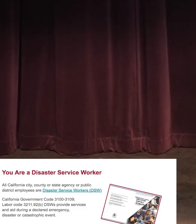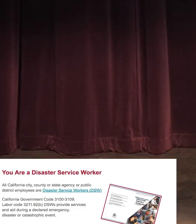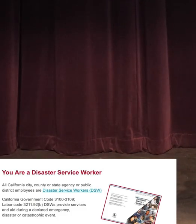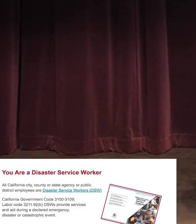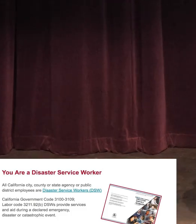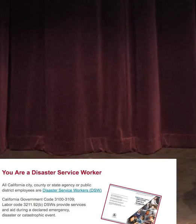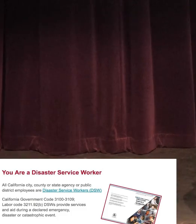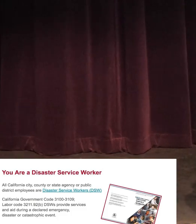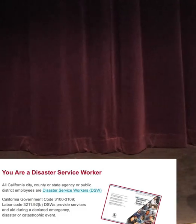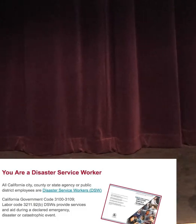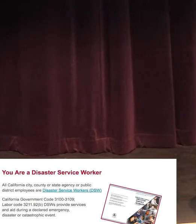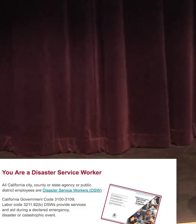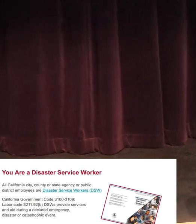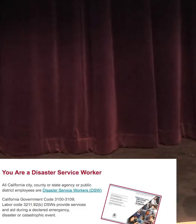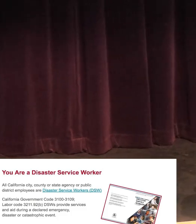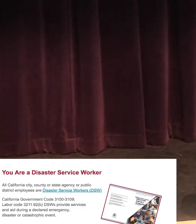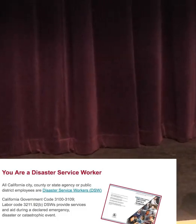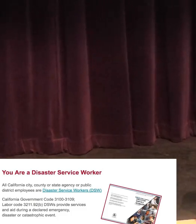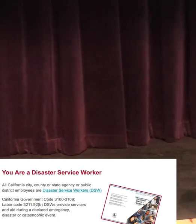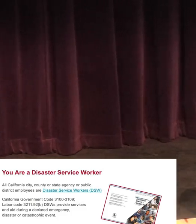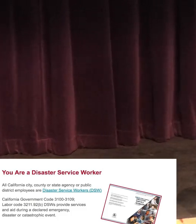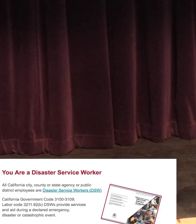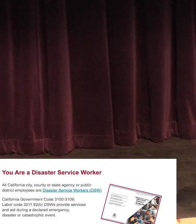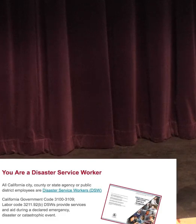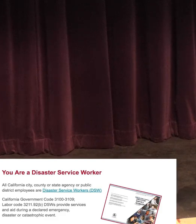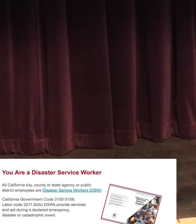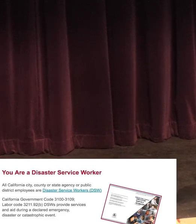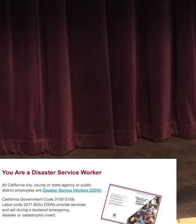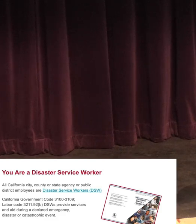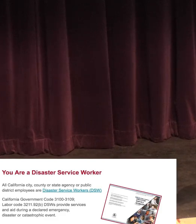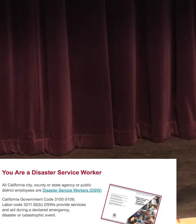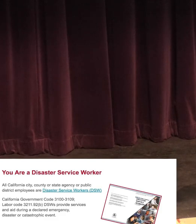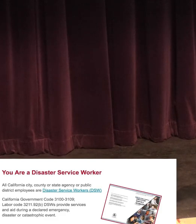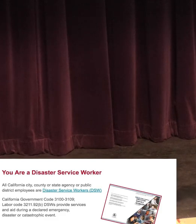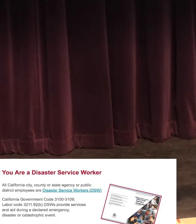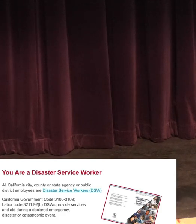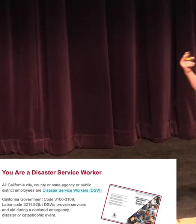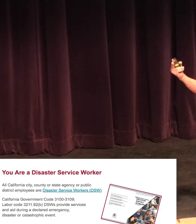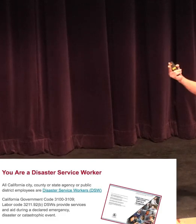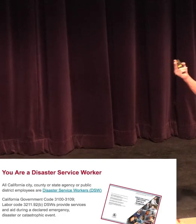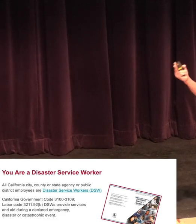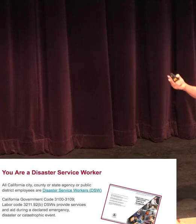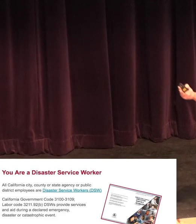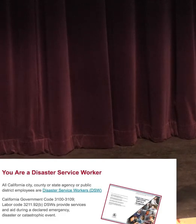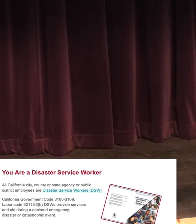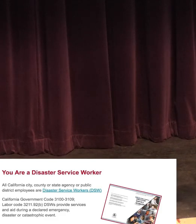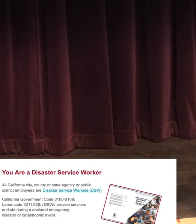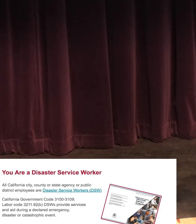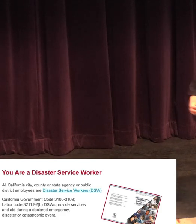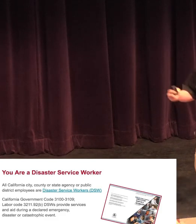designated under him can make that decision to tell you to leave campus. And so that would be an emergency alert that we